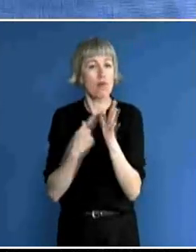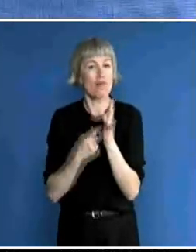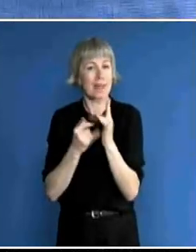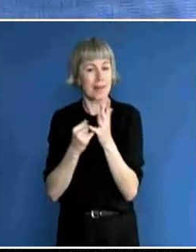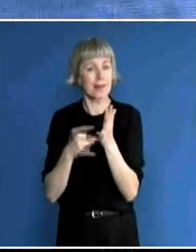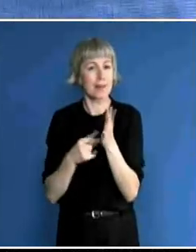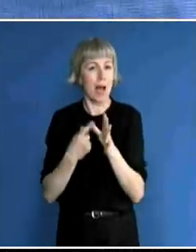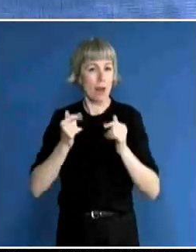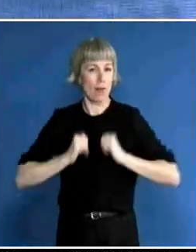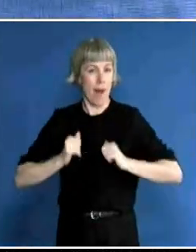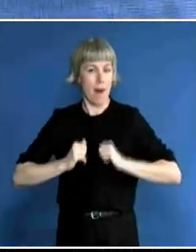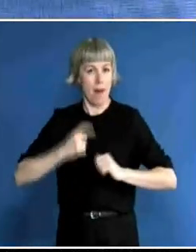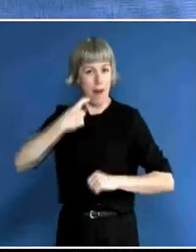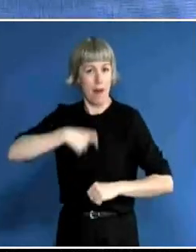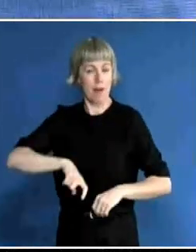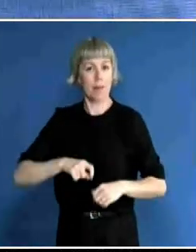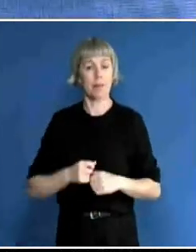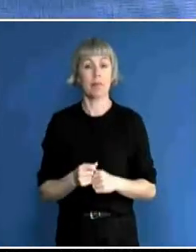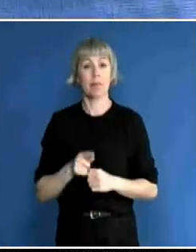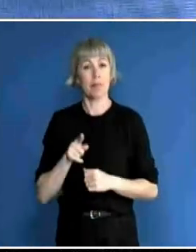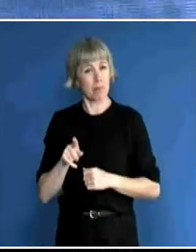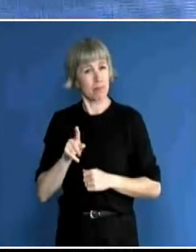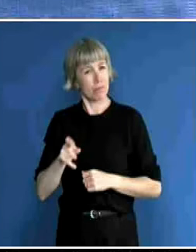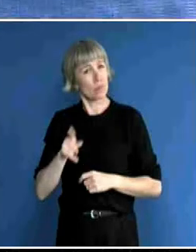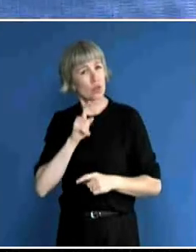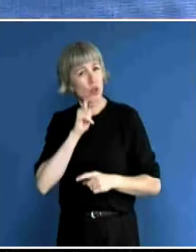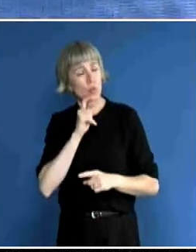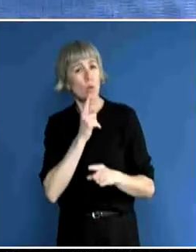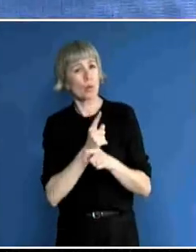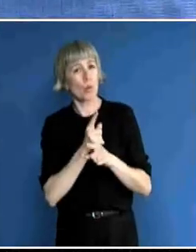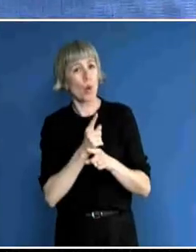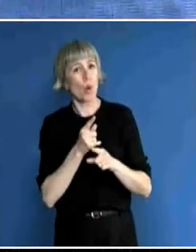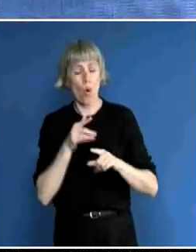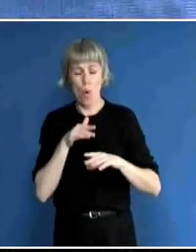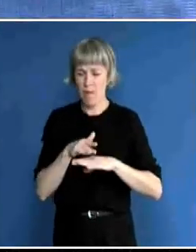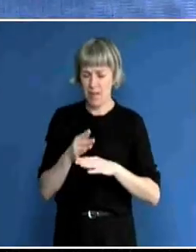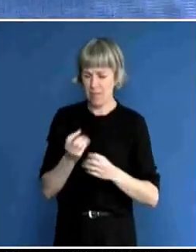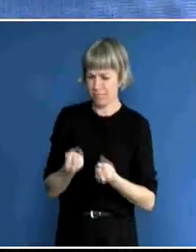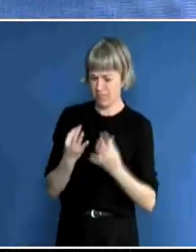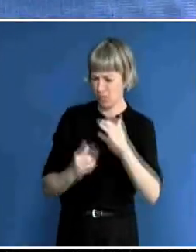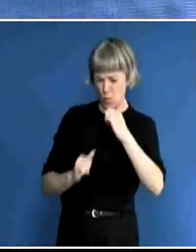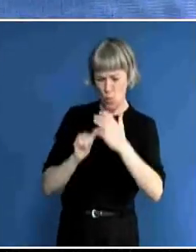BusyBeans program, the inadequate training environment for DES participants to learn